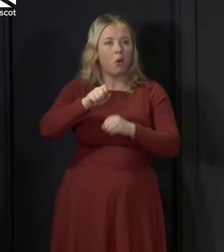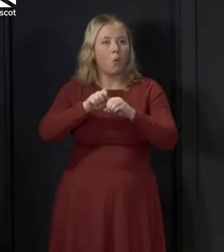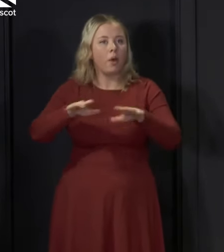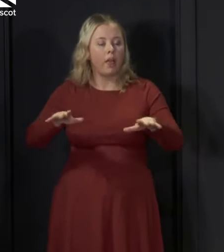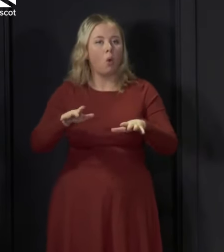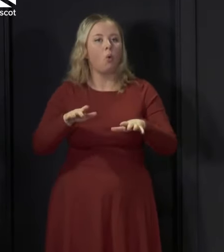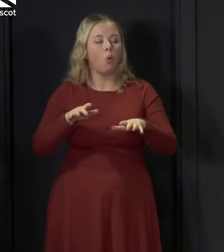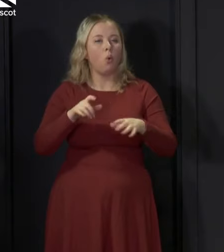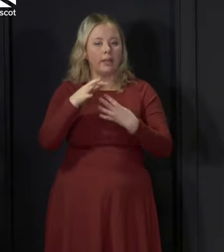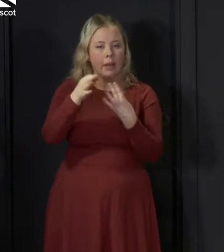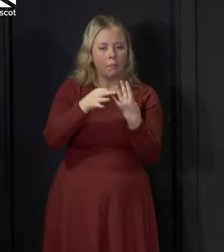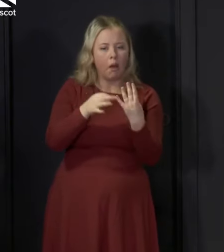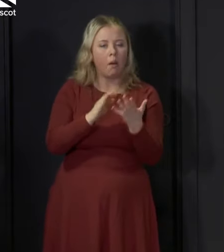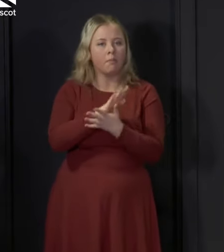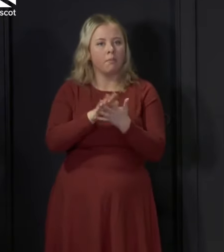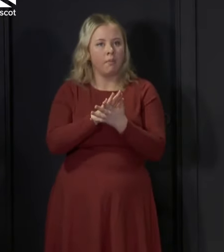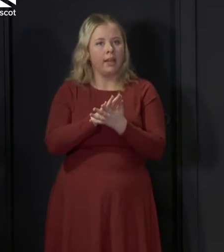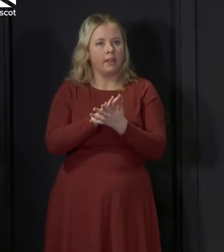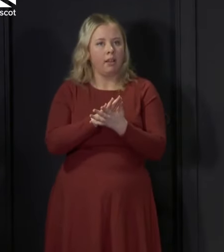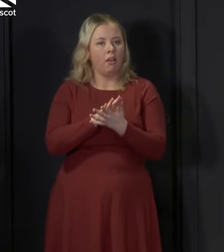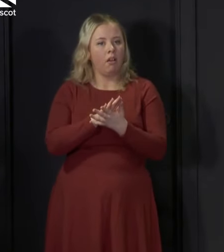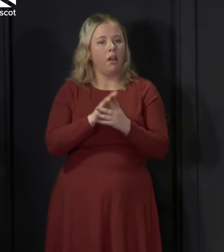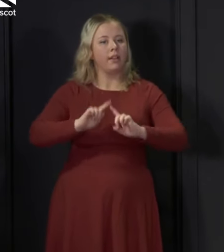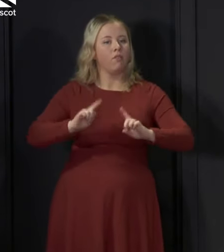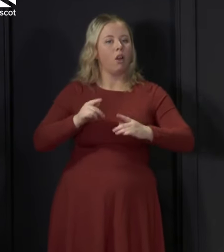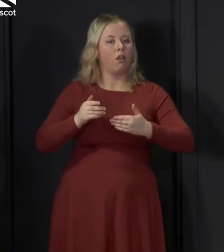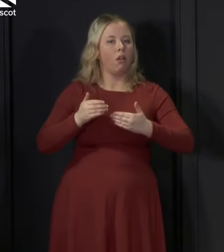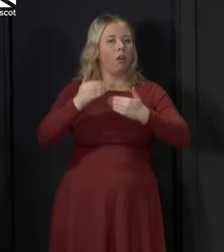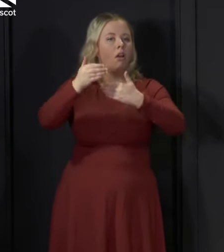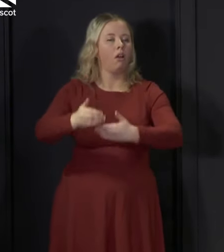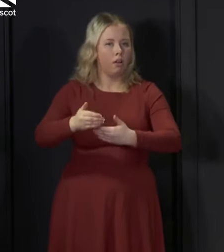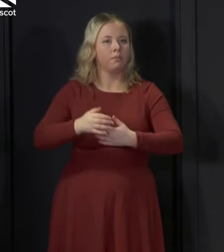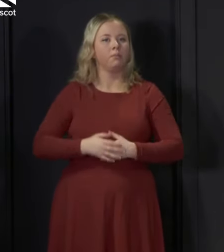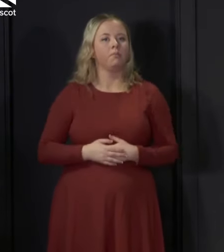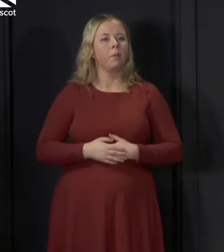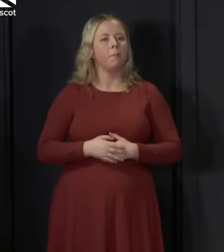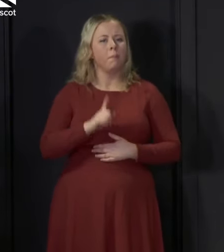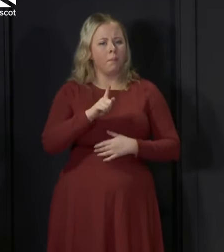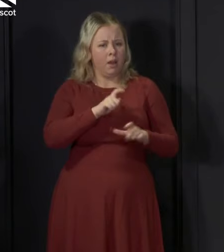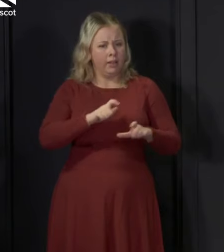based on people who were symptomatic. But we do have to continue to inject that caveat